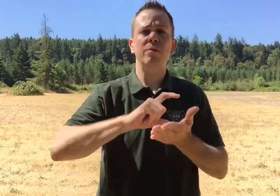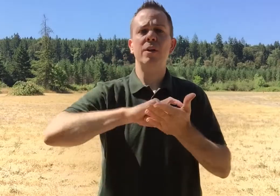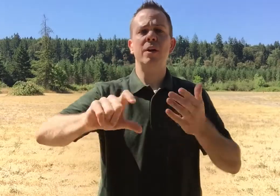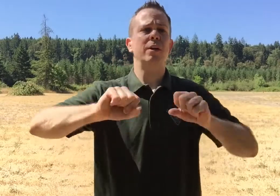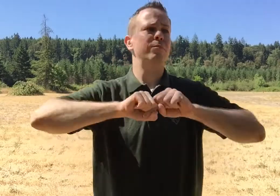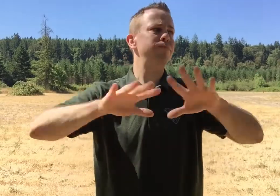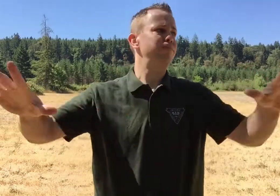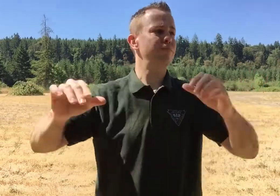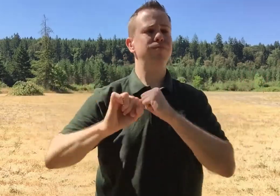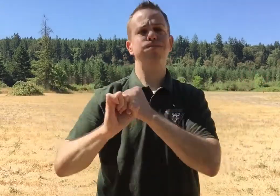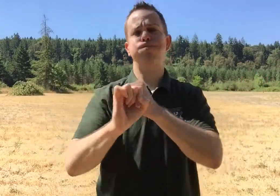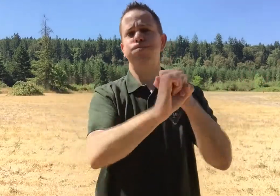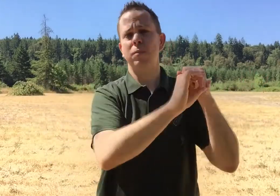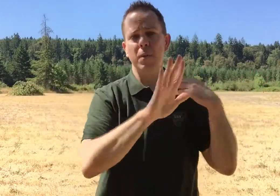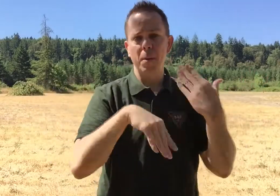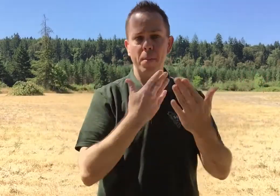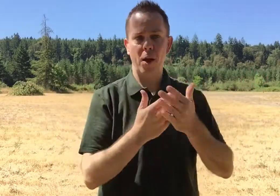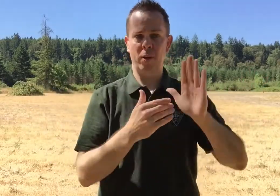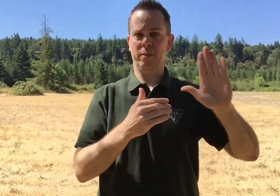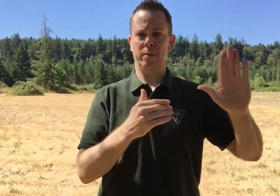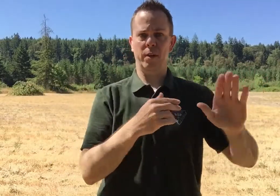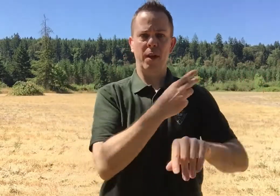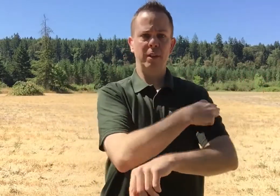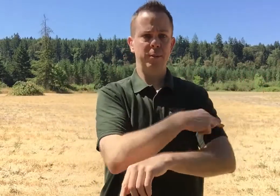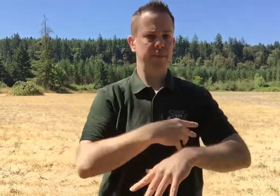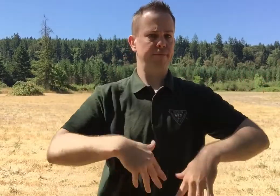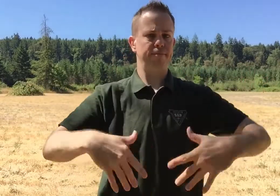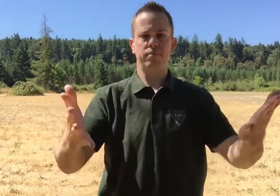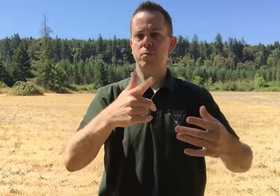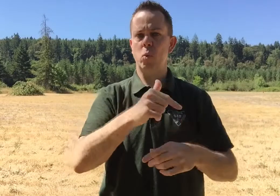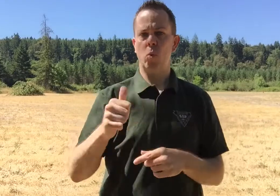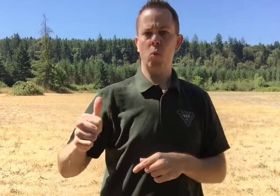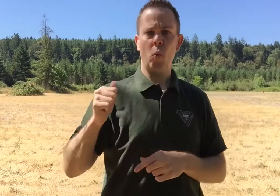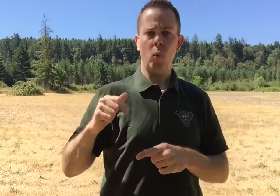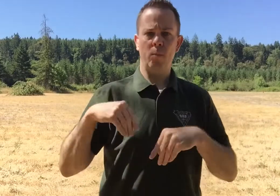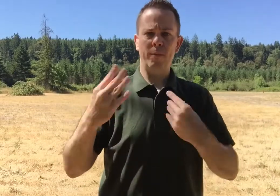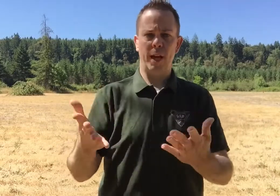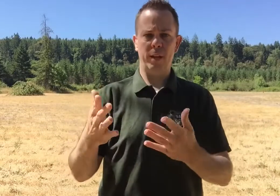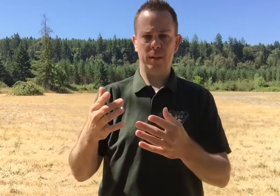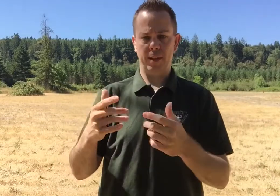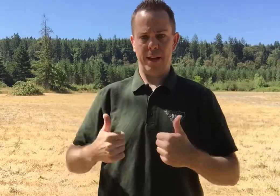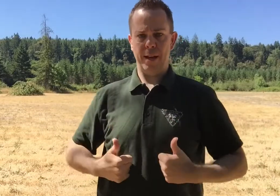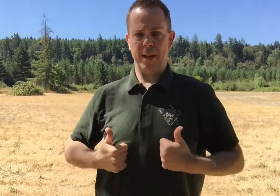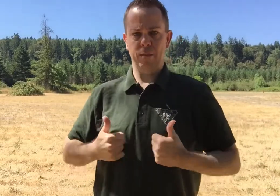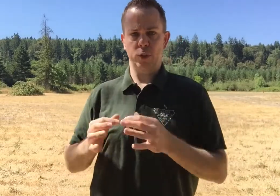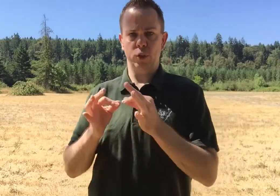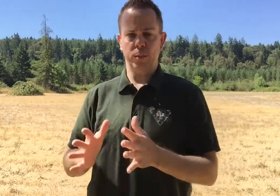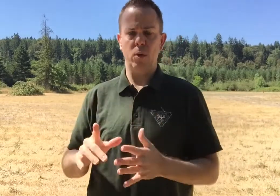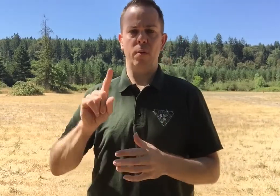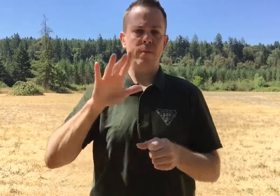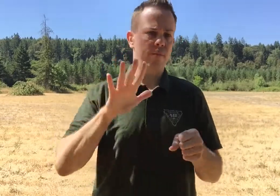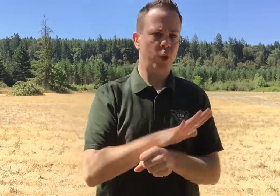stating that Salem Hospital was only offering VRI services and was refusing to provide any live interpreters.